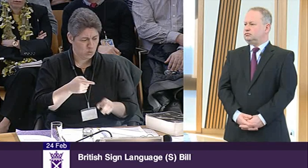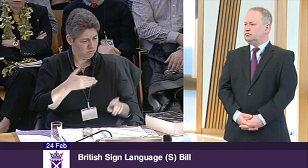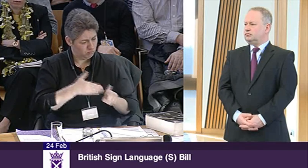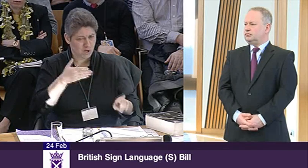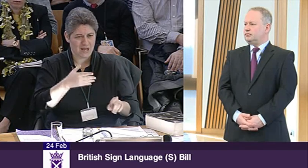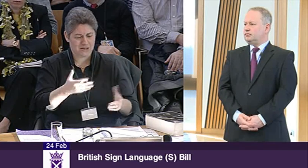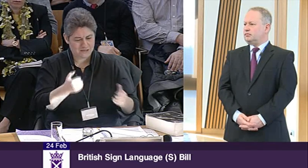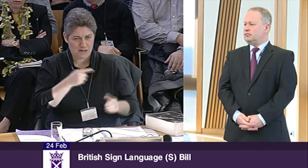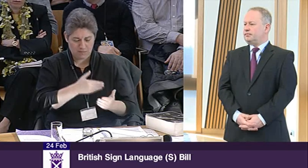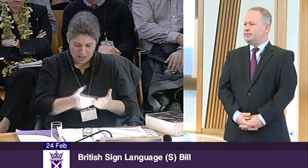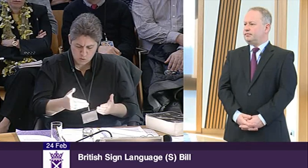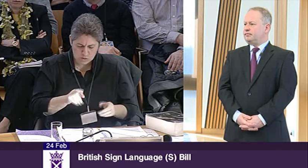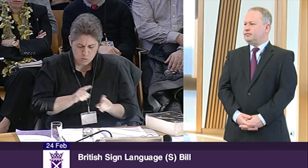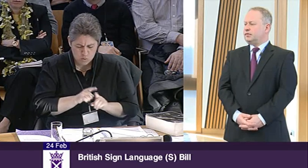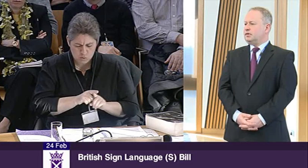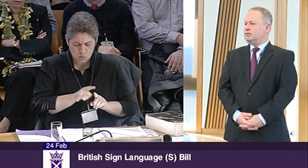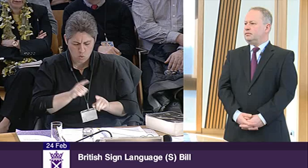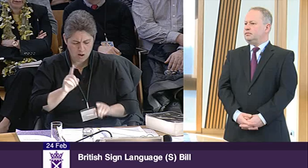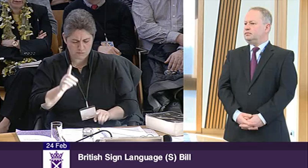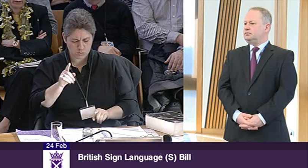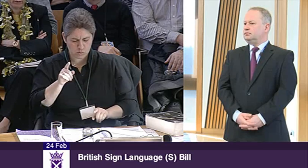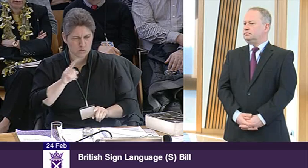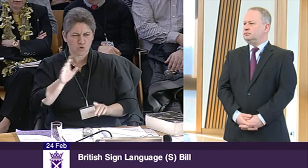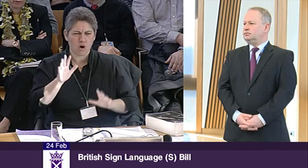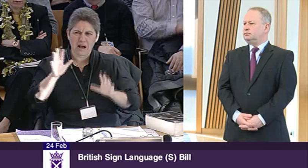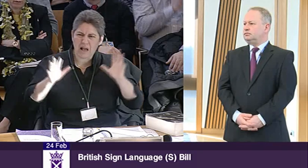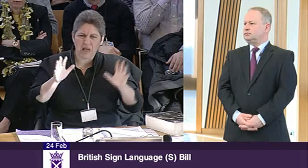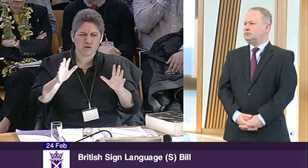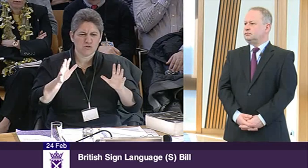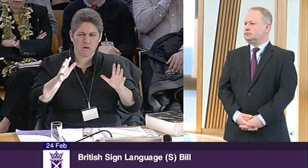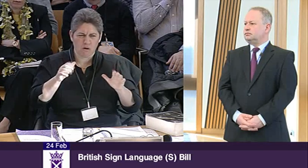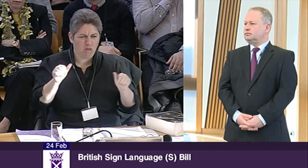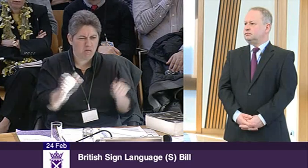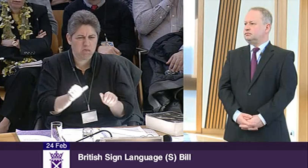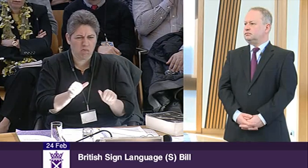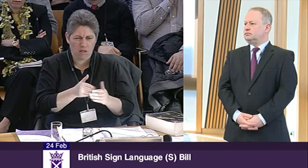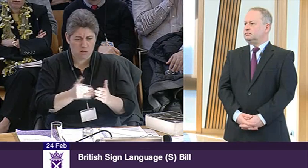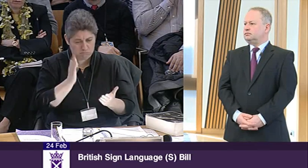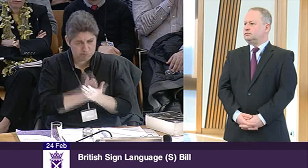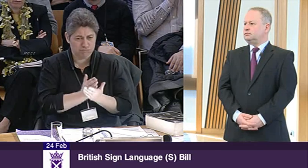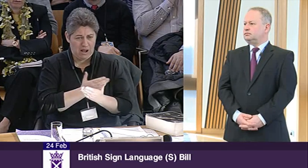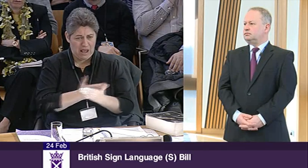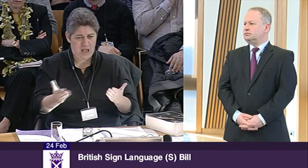equal footing with any other language. We all agree that BSL is a recognised language,